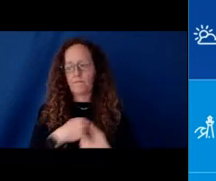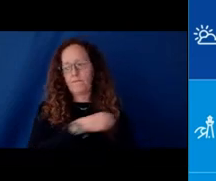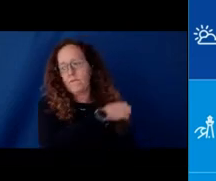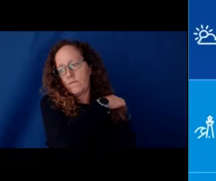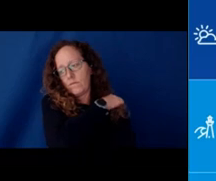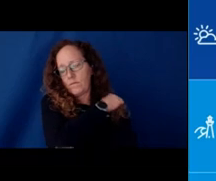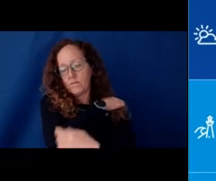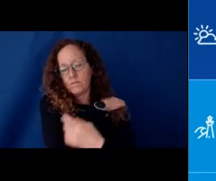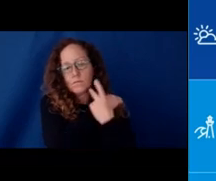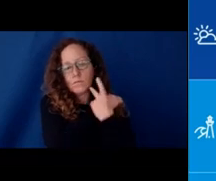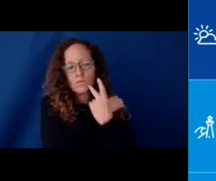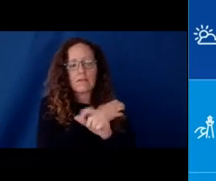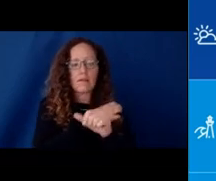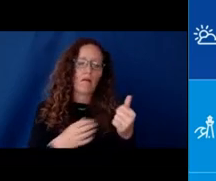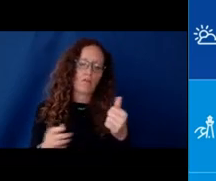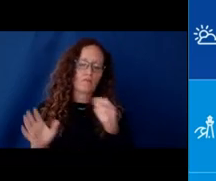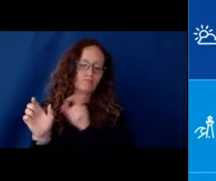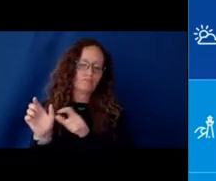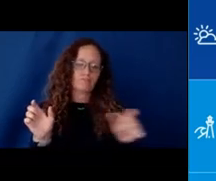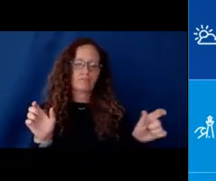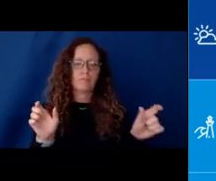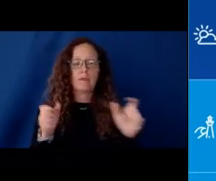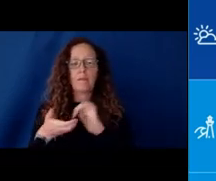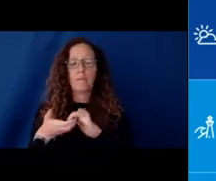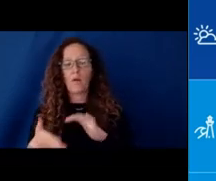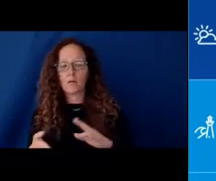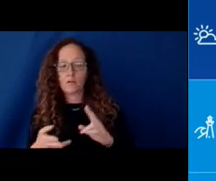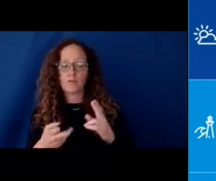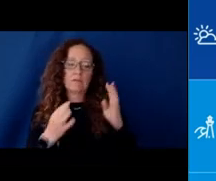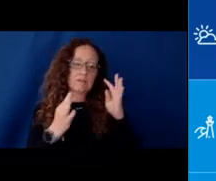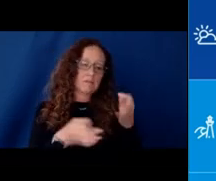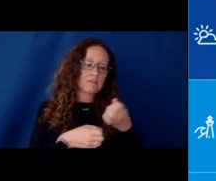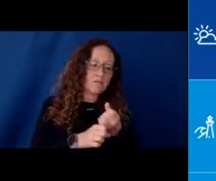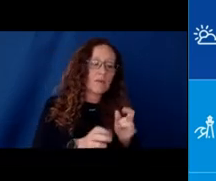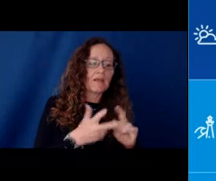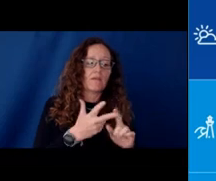decision makers, and the general public to varying degrees. And there's no silver bullet